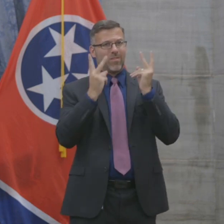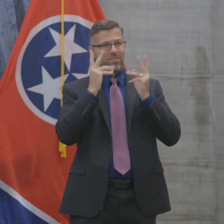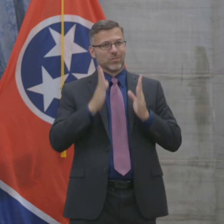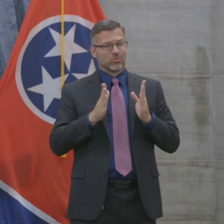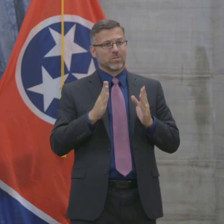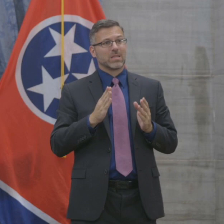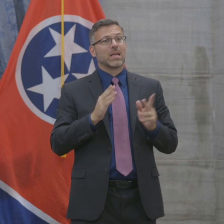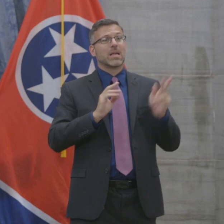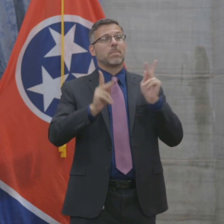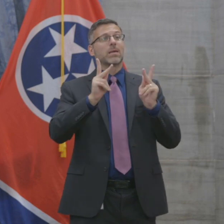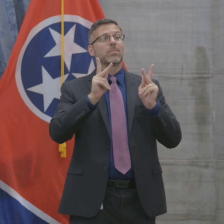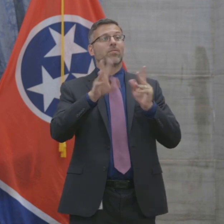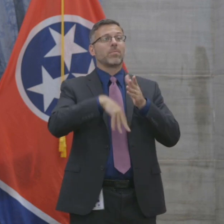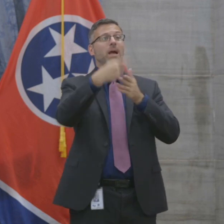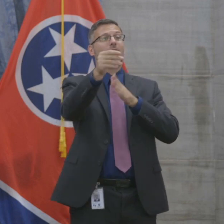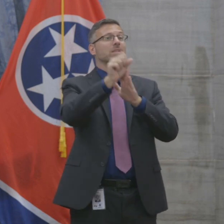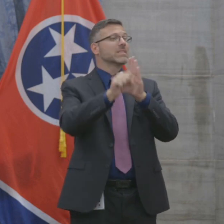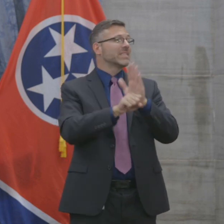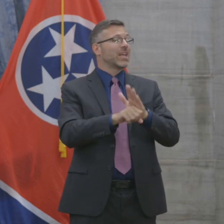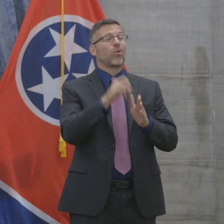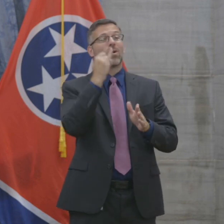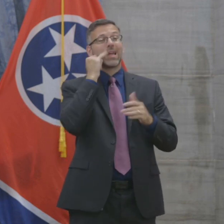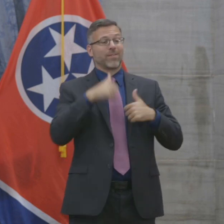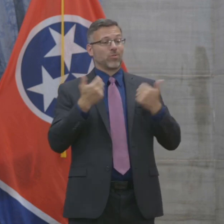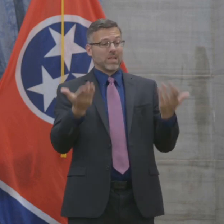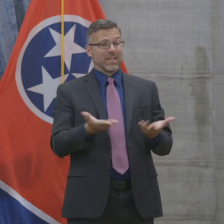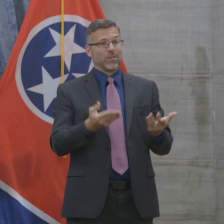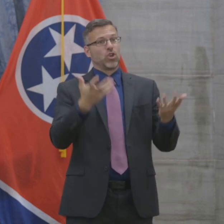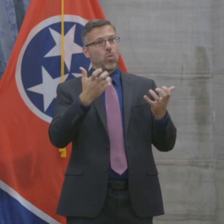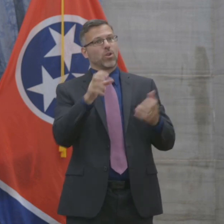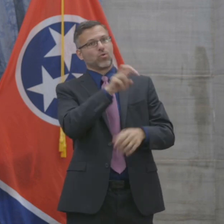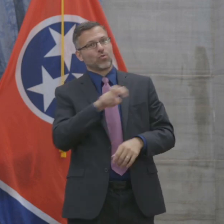the first three months of 2020, before COVID-19 hit. And now